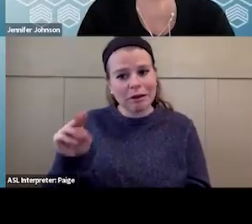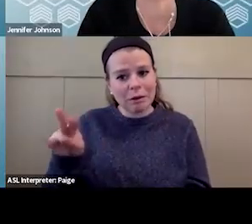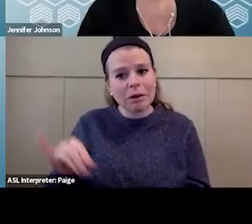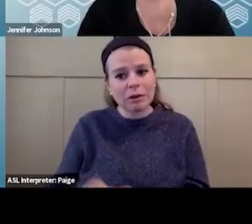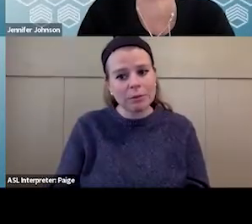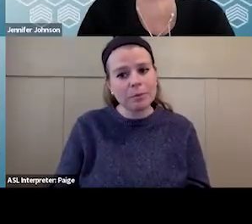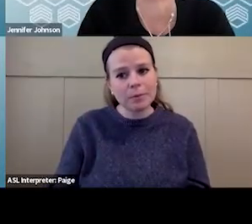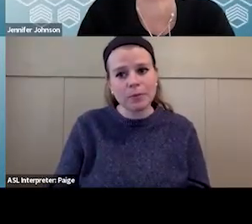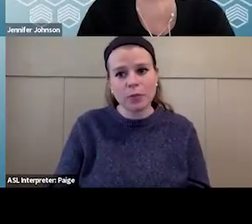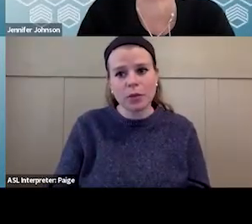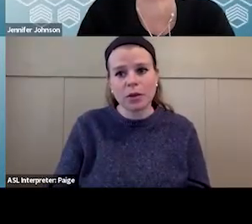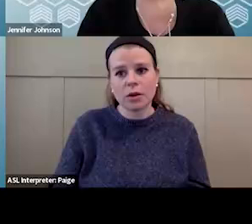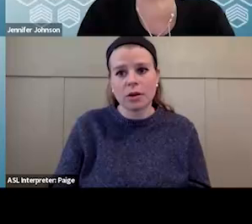And, um, I mean,